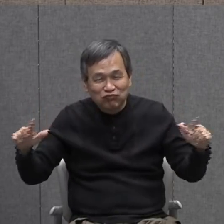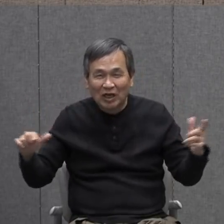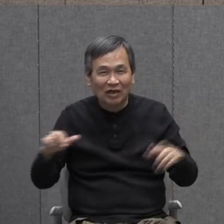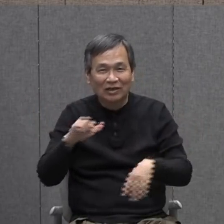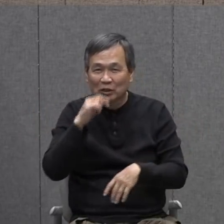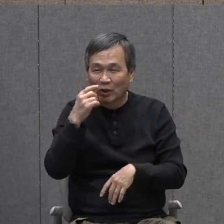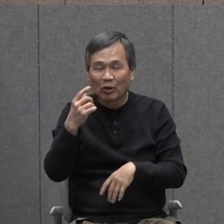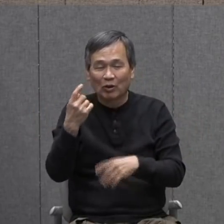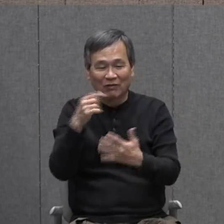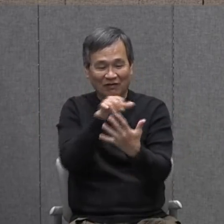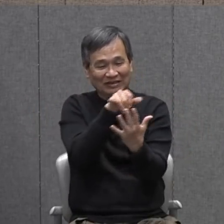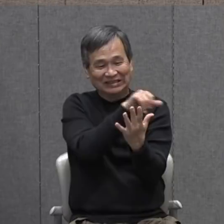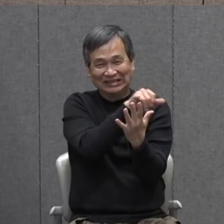It makes all the difference.